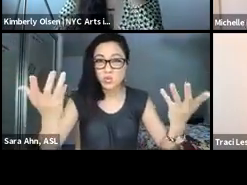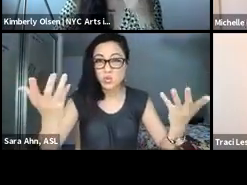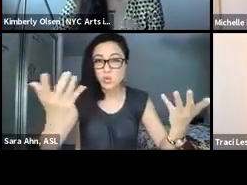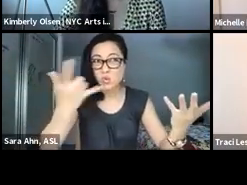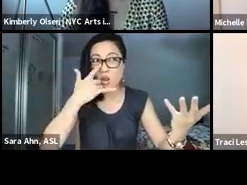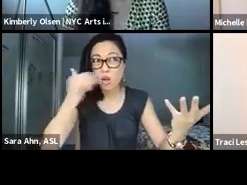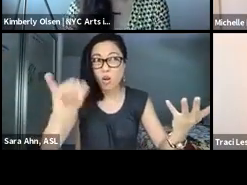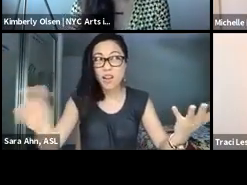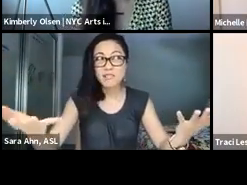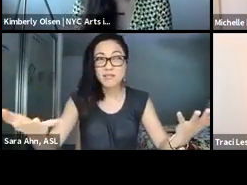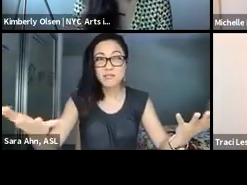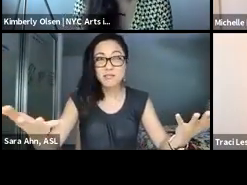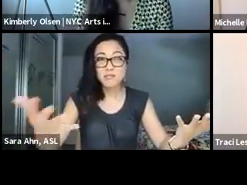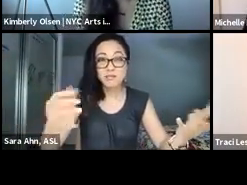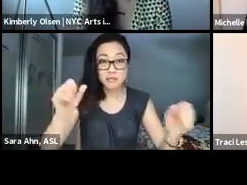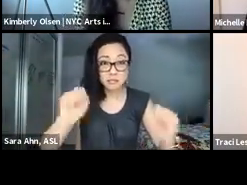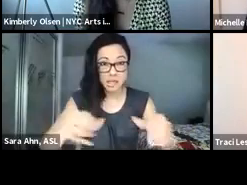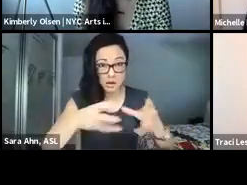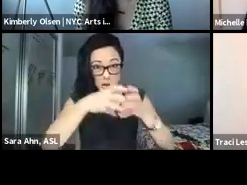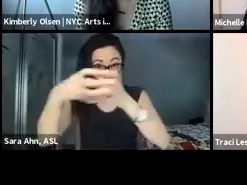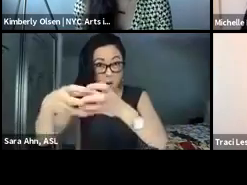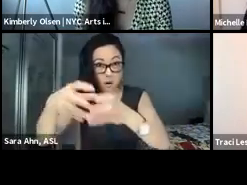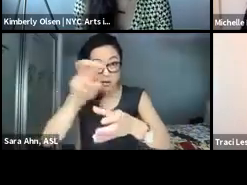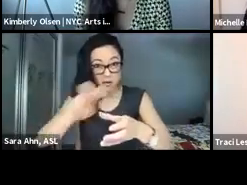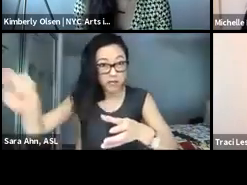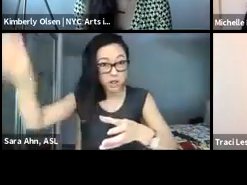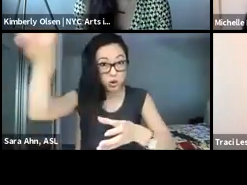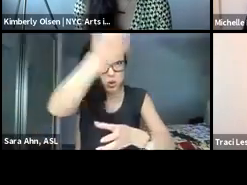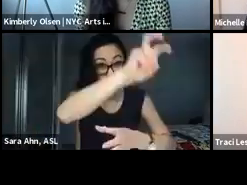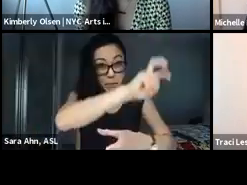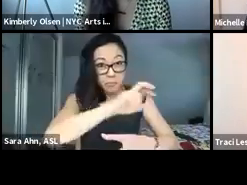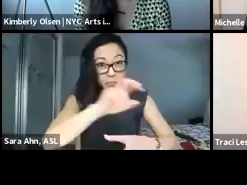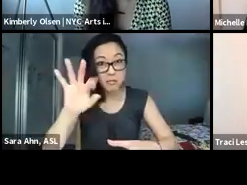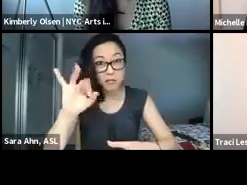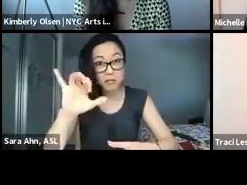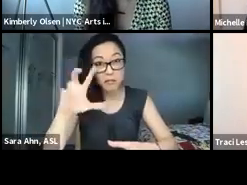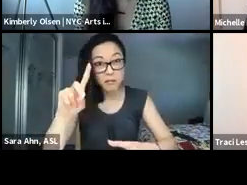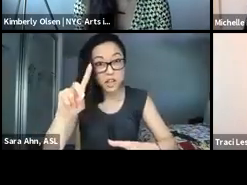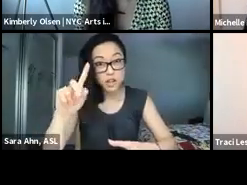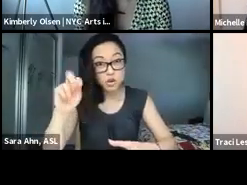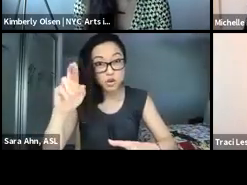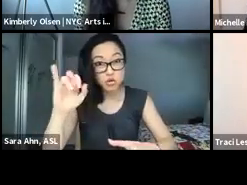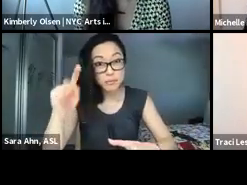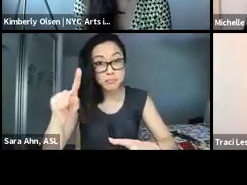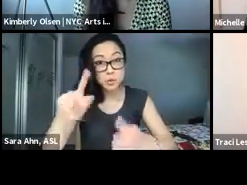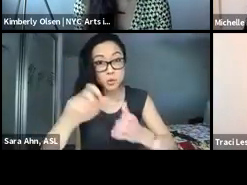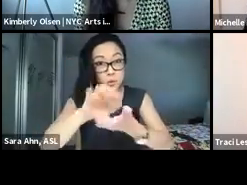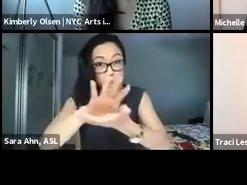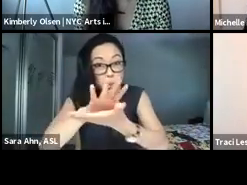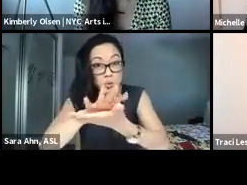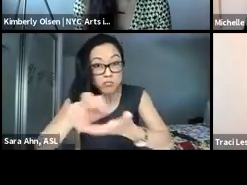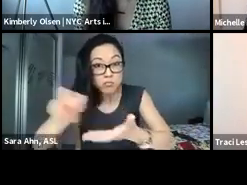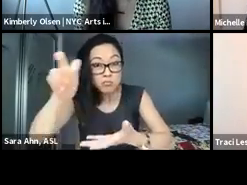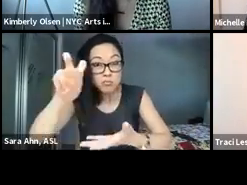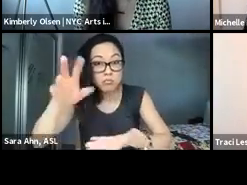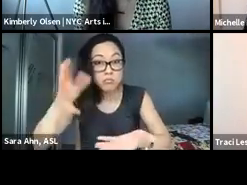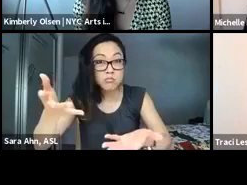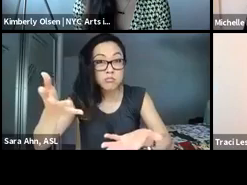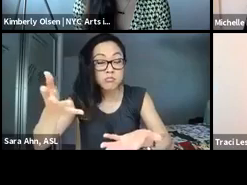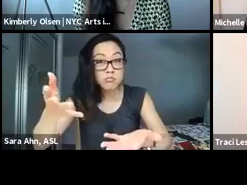and when we remove support from the educational aspect, we're removing support from the consumers